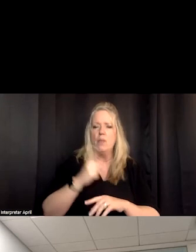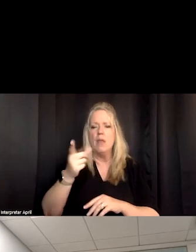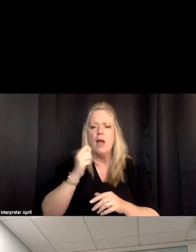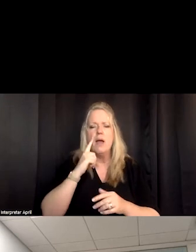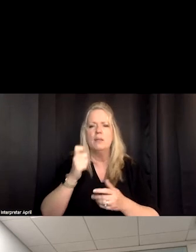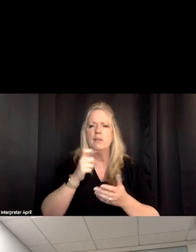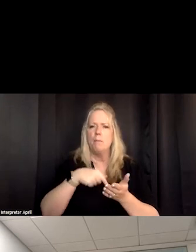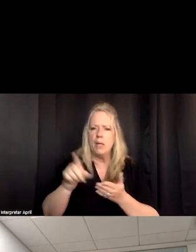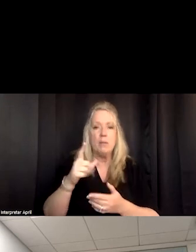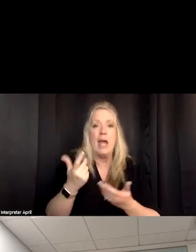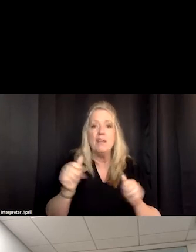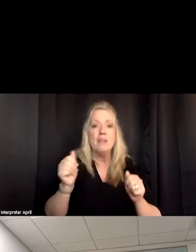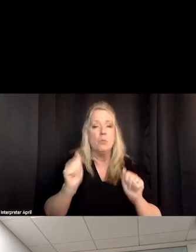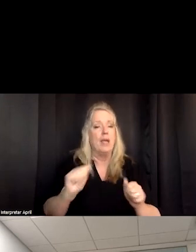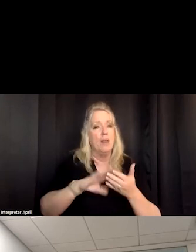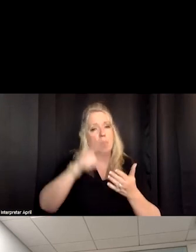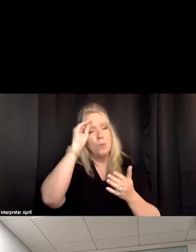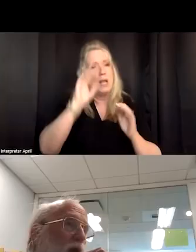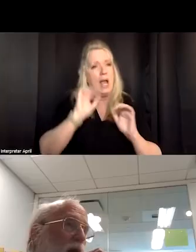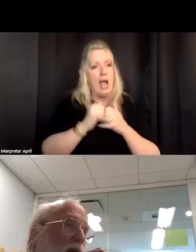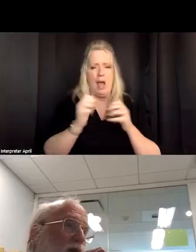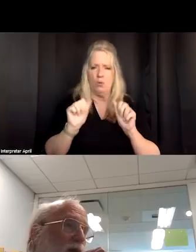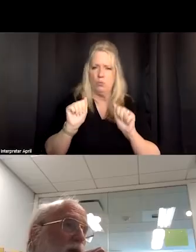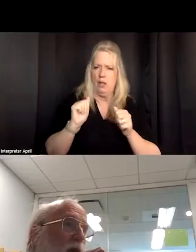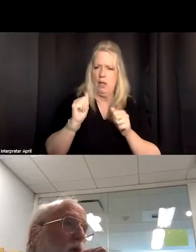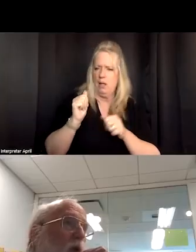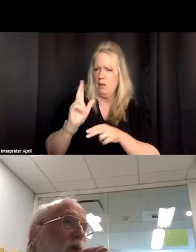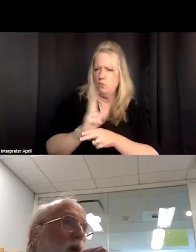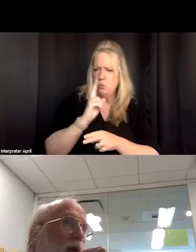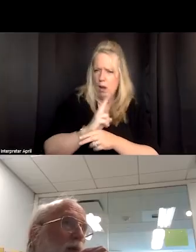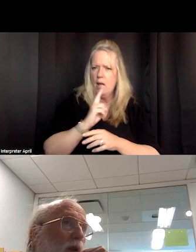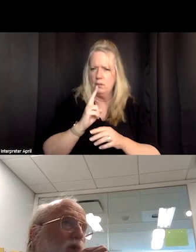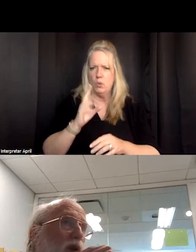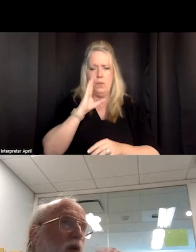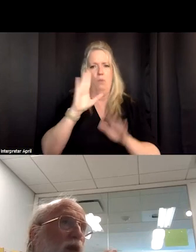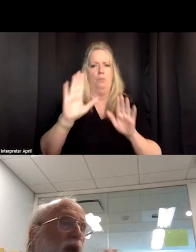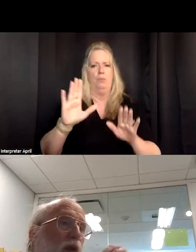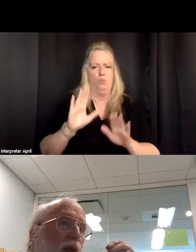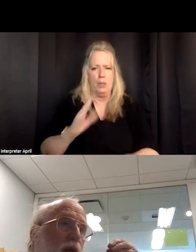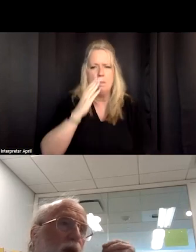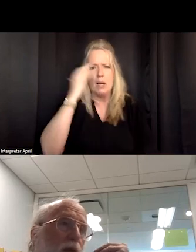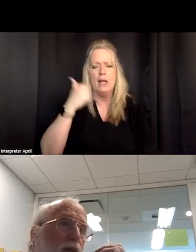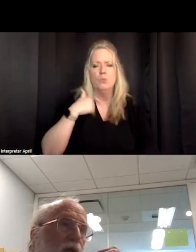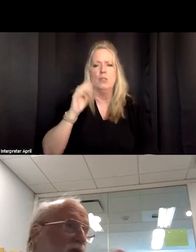MORE THAT WE CAN LEARN ABOUT, HOW THOSE CAN BE UTILIZED. WOULD BE GREAT. WE KNOW IN THE AREA OF